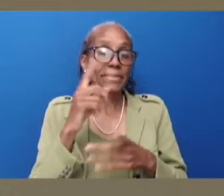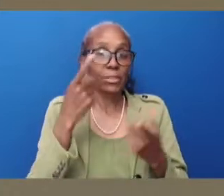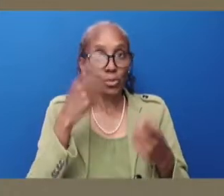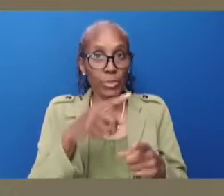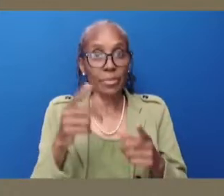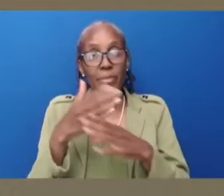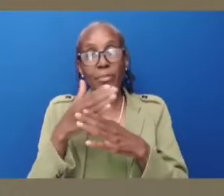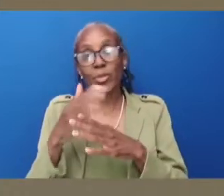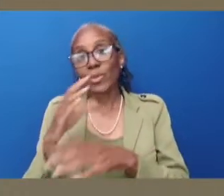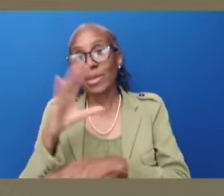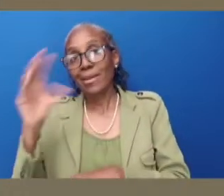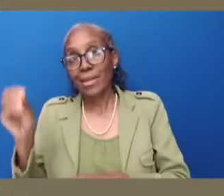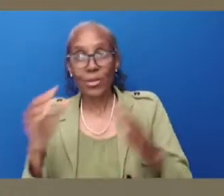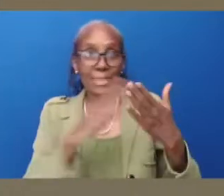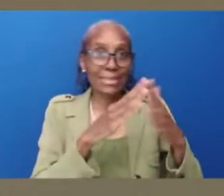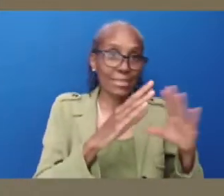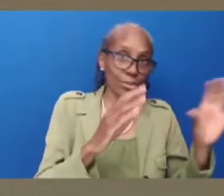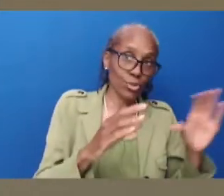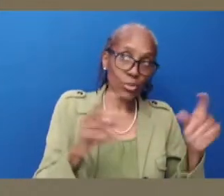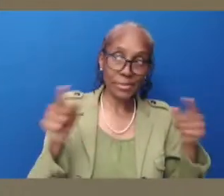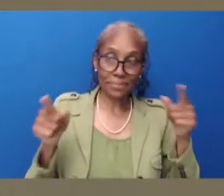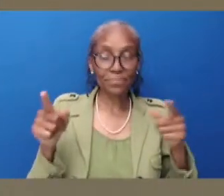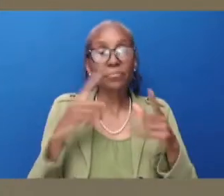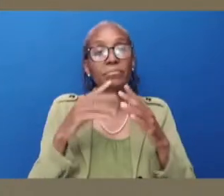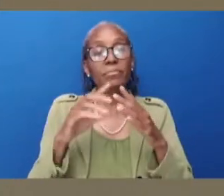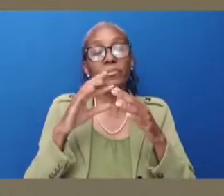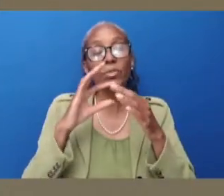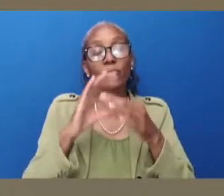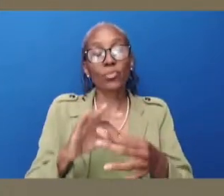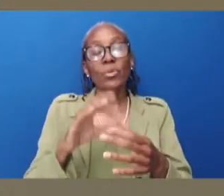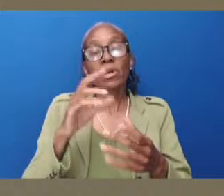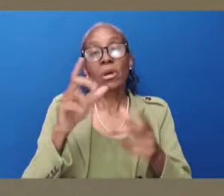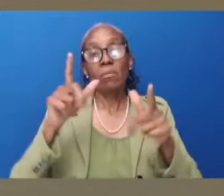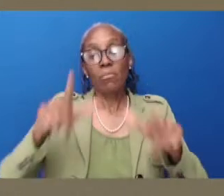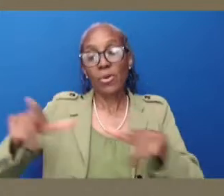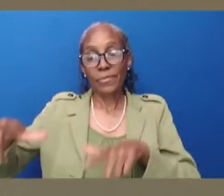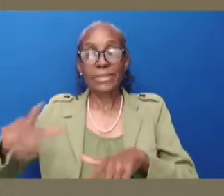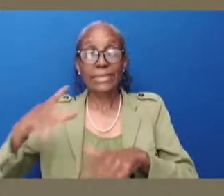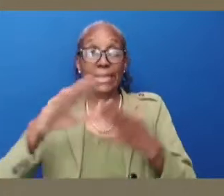EXECUTE A REIMBURSEMENTS